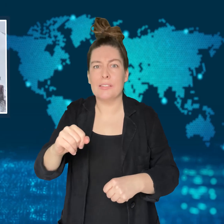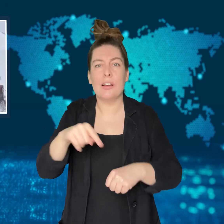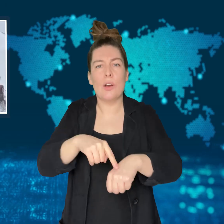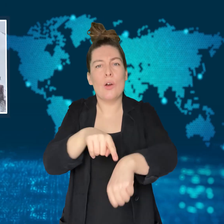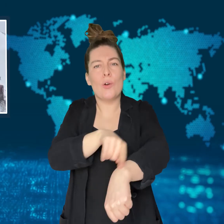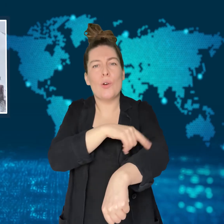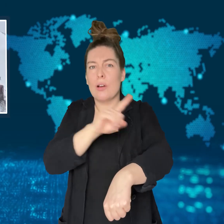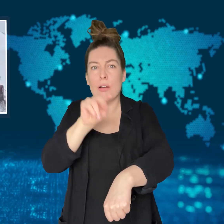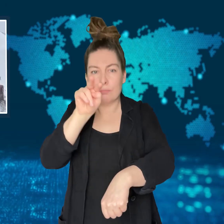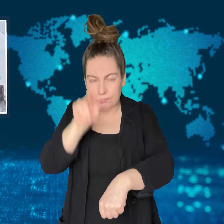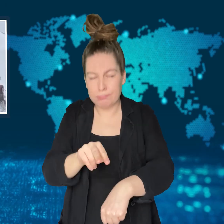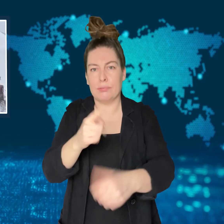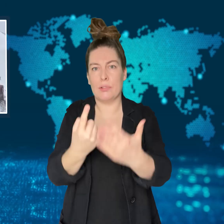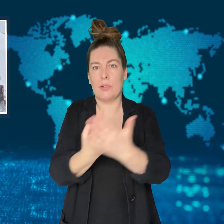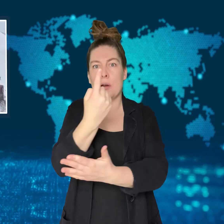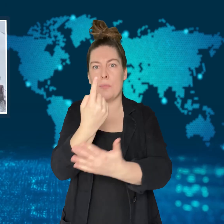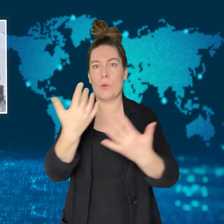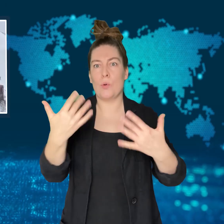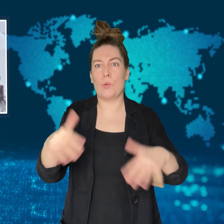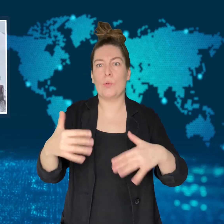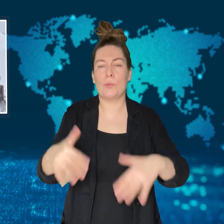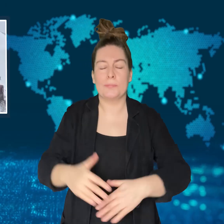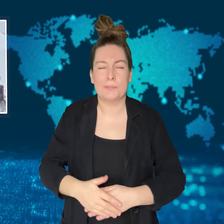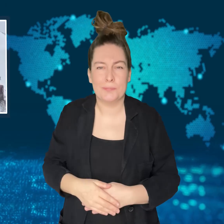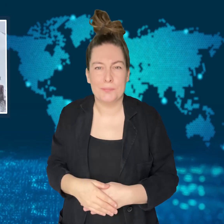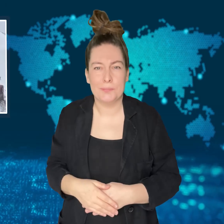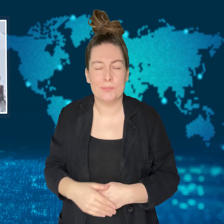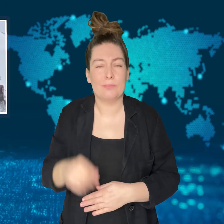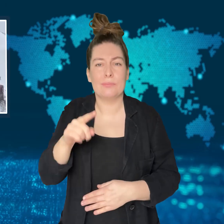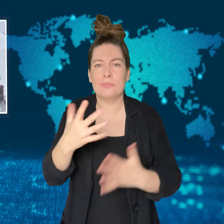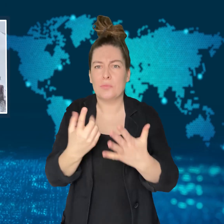There is no explanation for the incident,